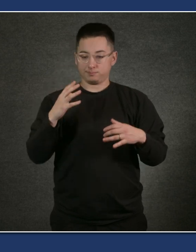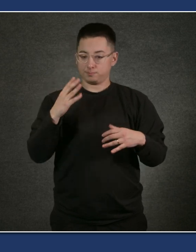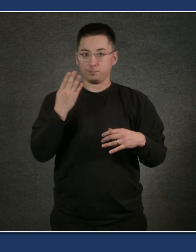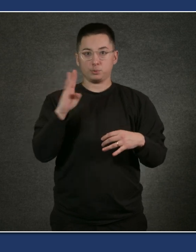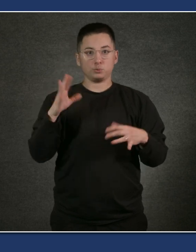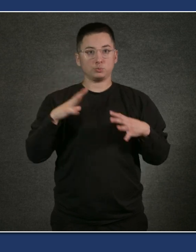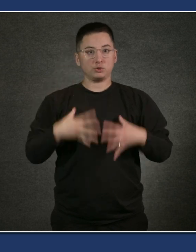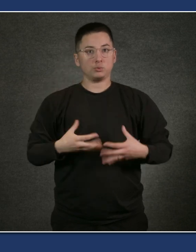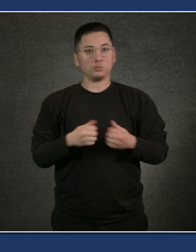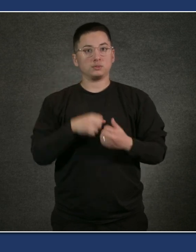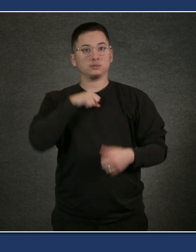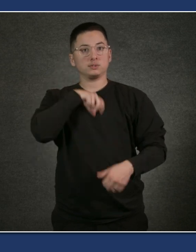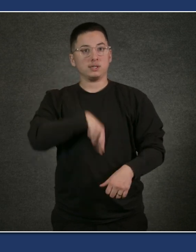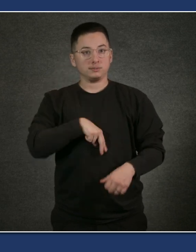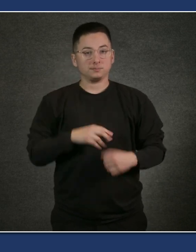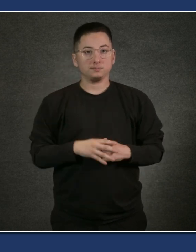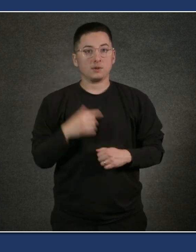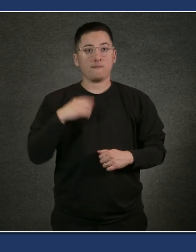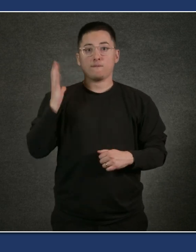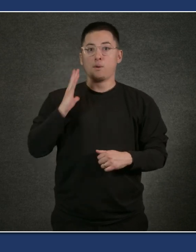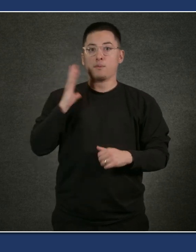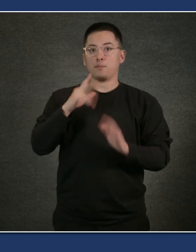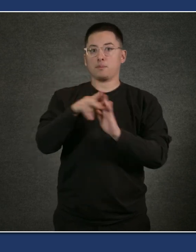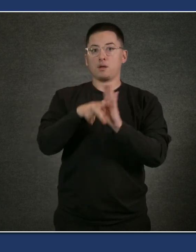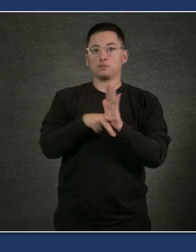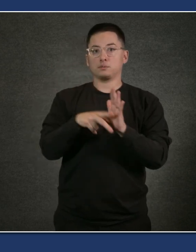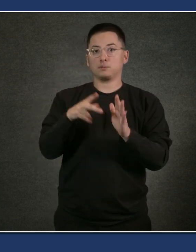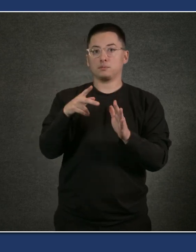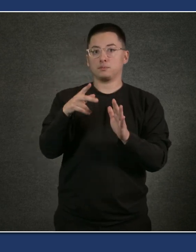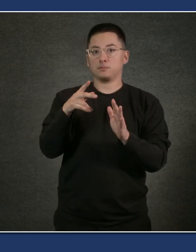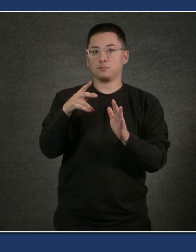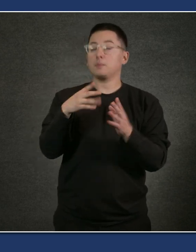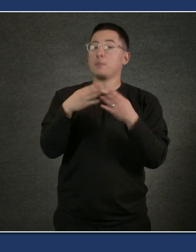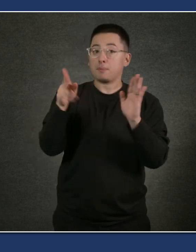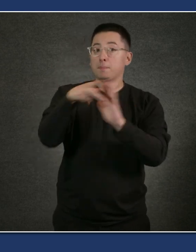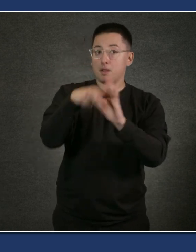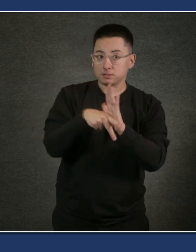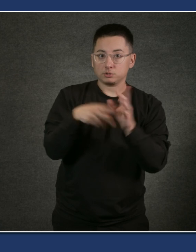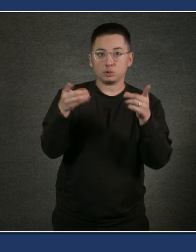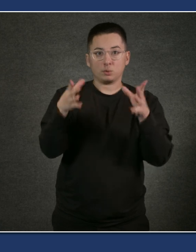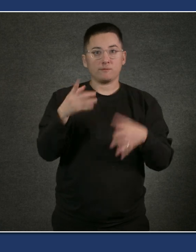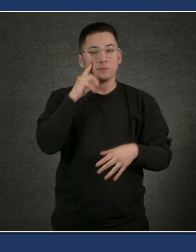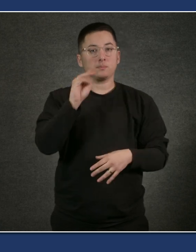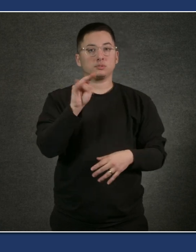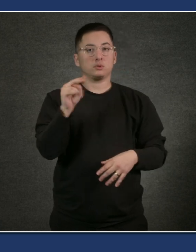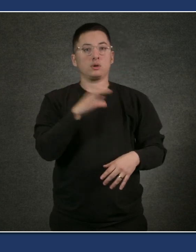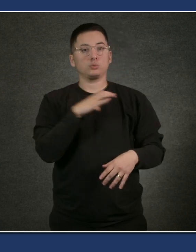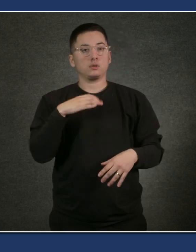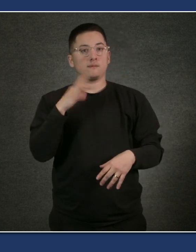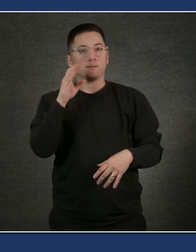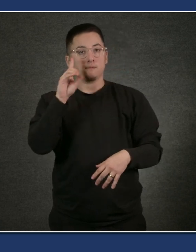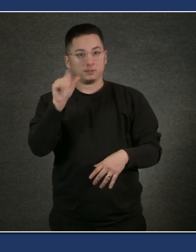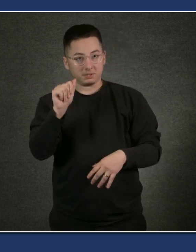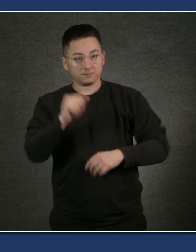I'm the former public policy director for the Minnesota Council on Disability. It was an incredible honor to serve Minnesotans